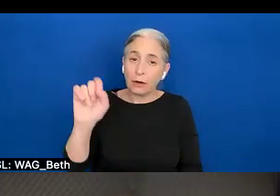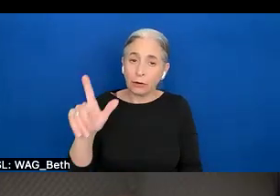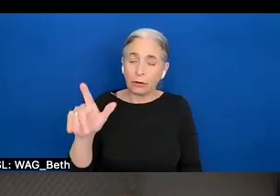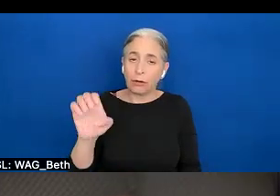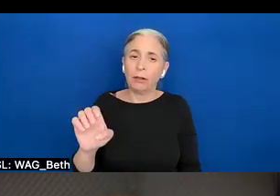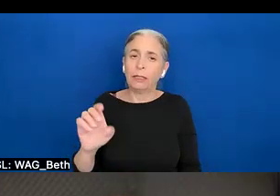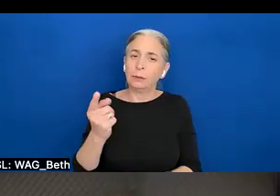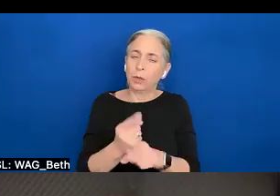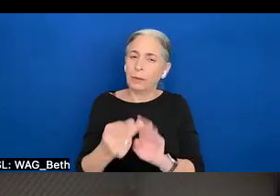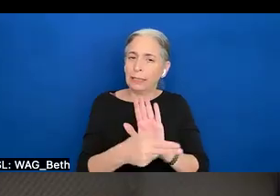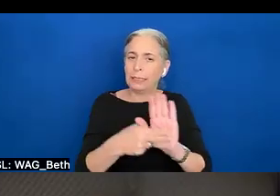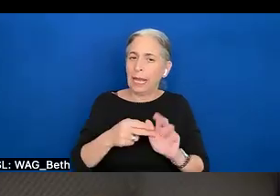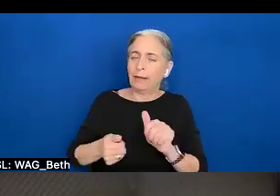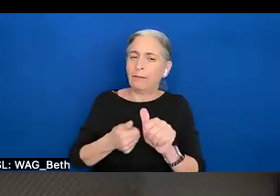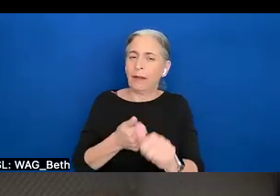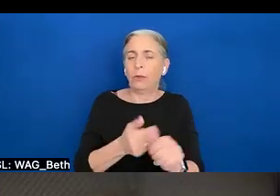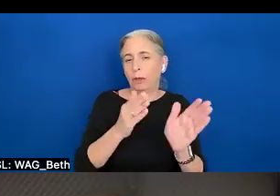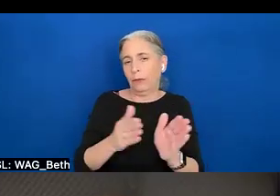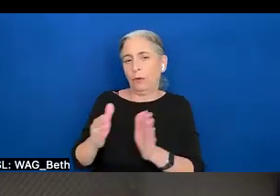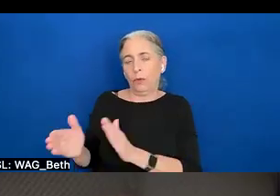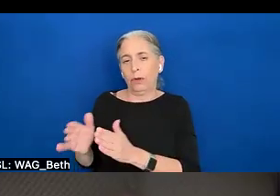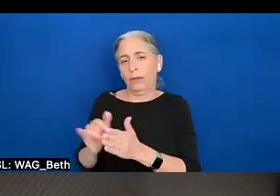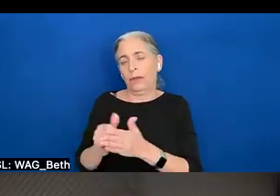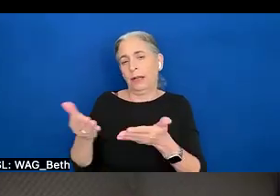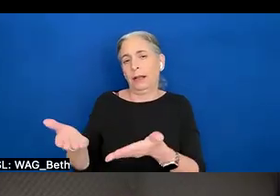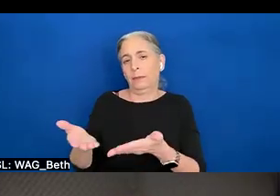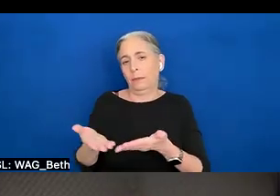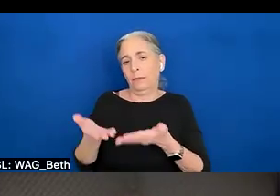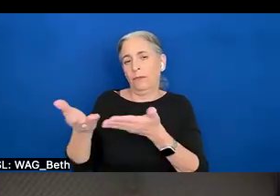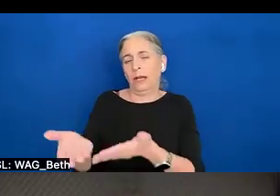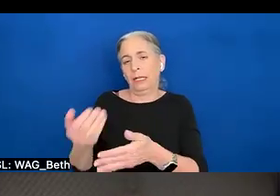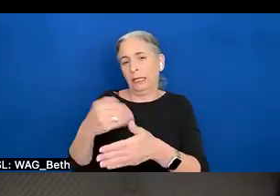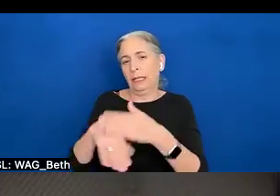following the order that I gave in the article panel.